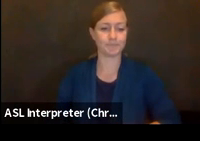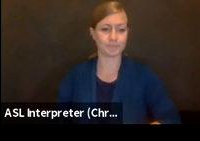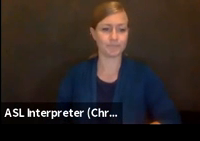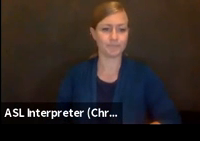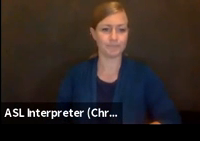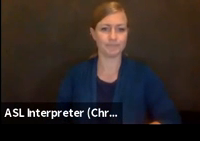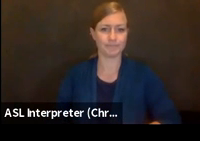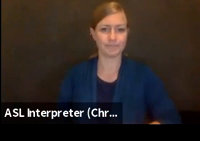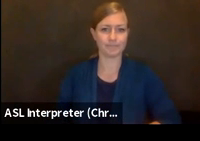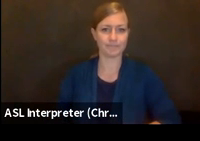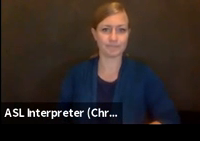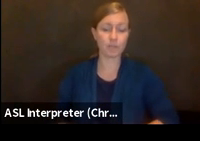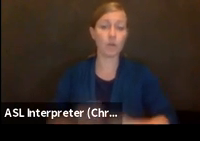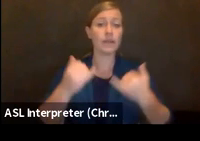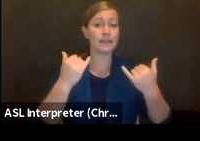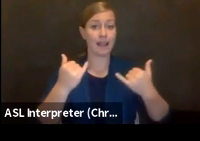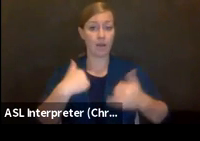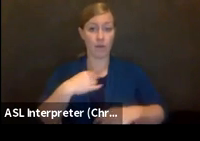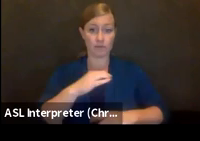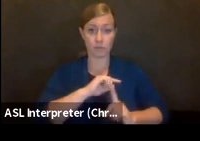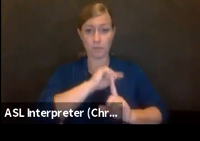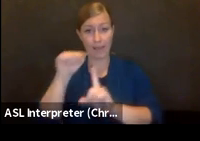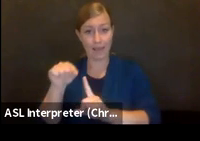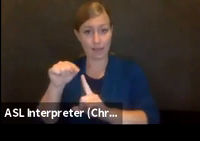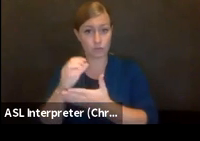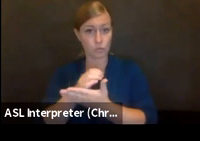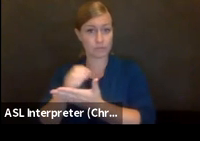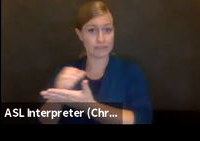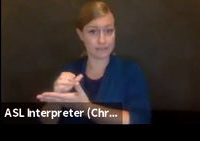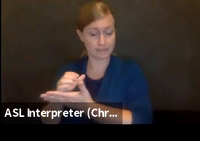ESD 189 - Amy Colburn: So now if I go back to courses and go into my sandbox.